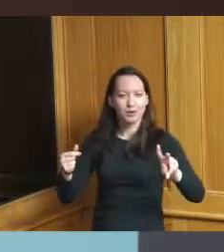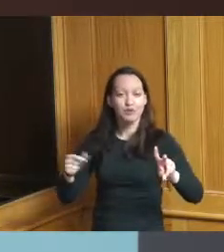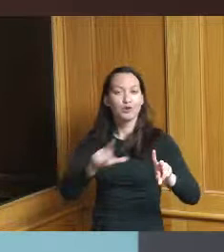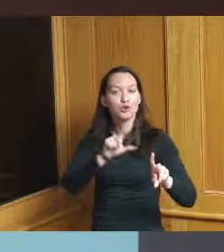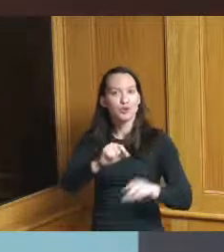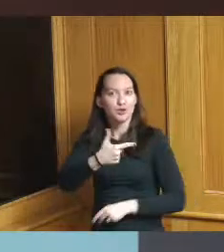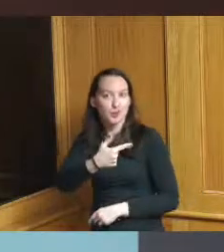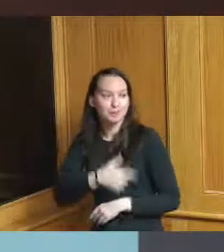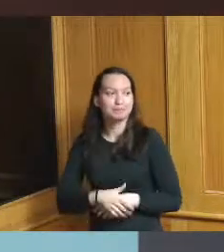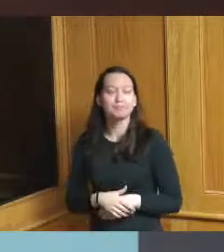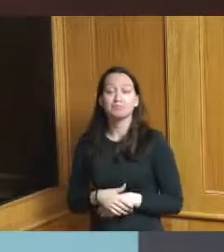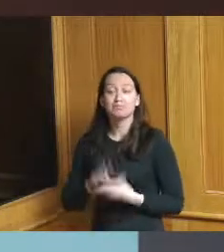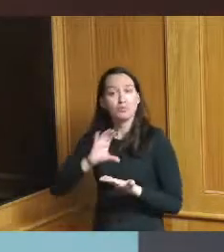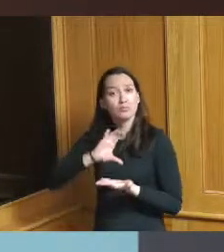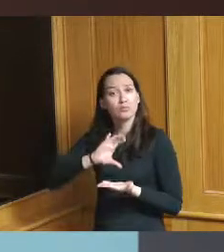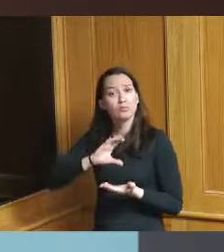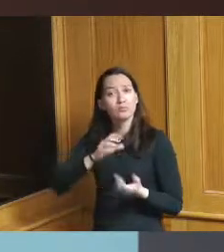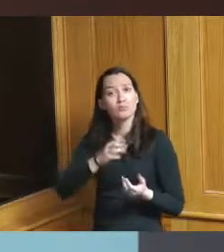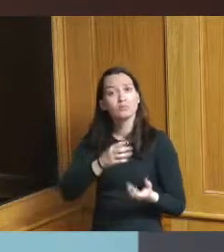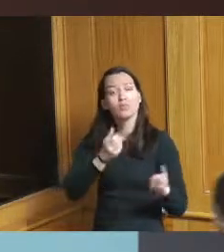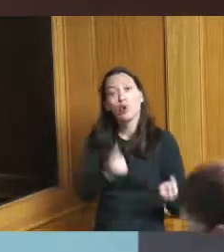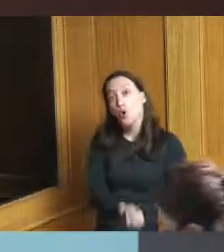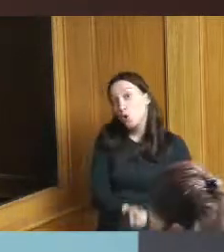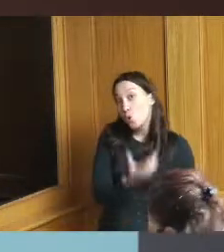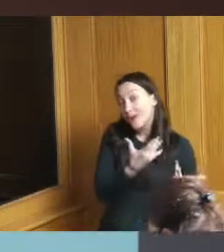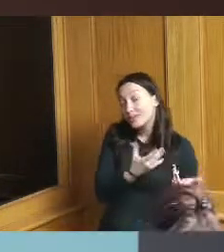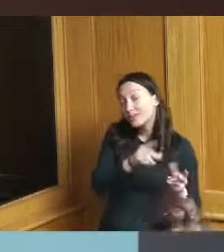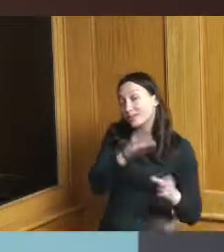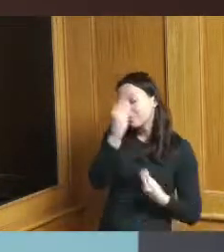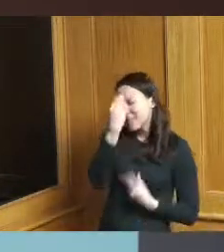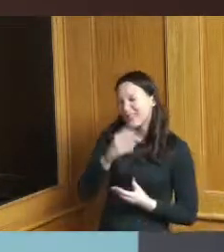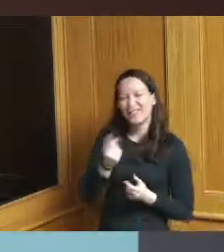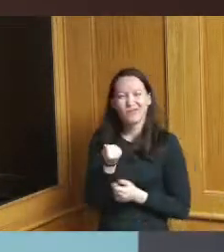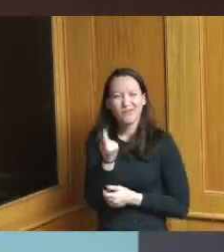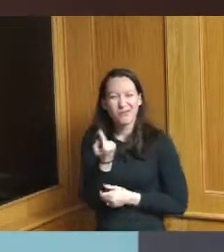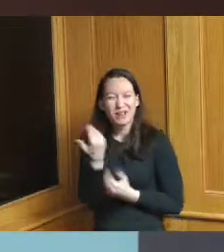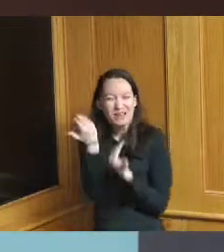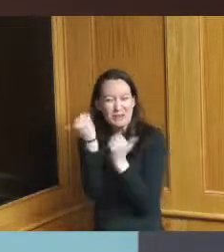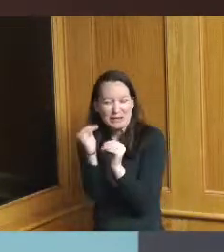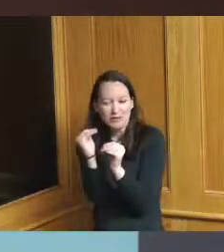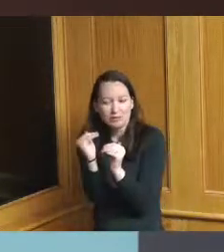our quantitative data had a few limitations because it skewed very heavily female based